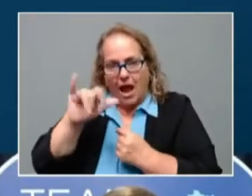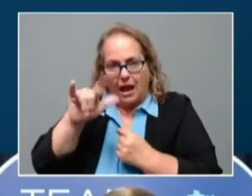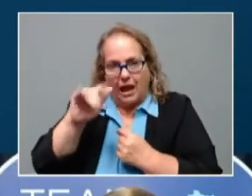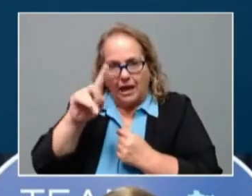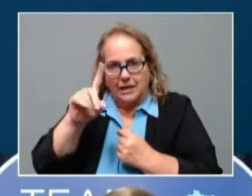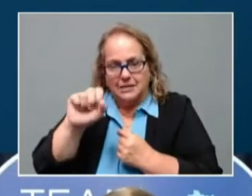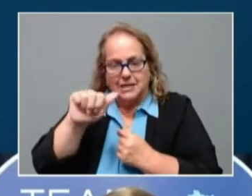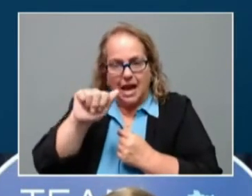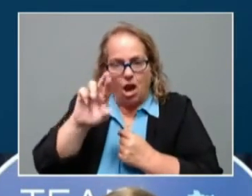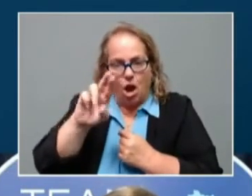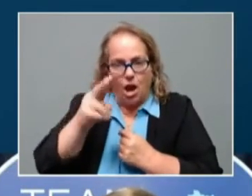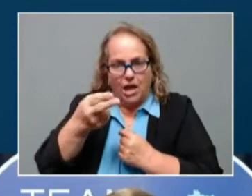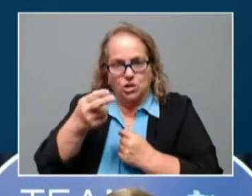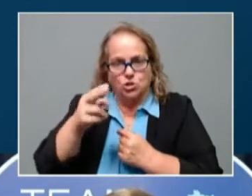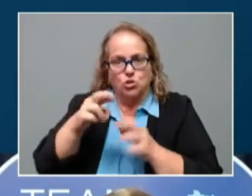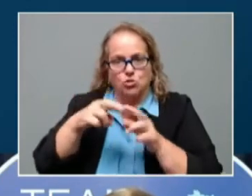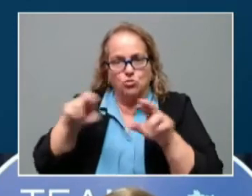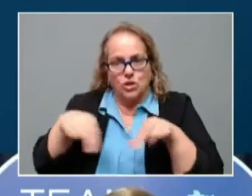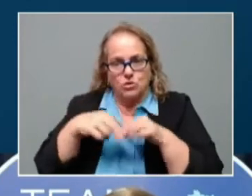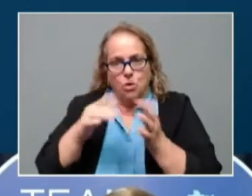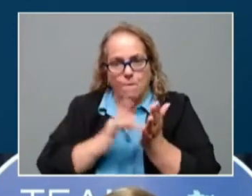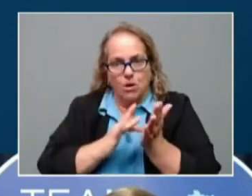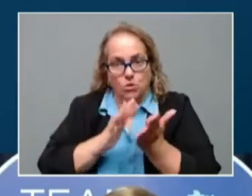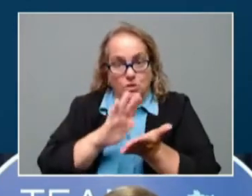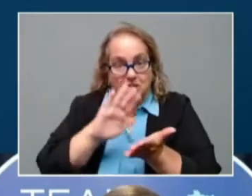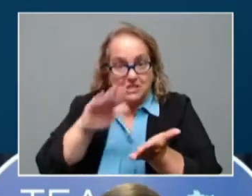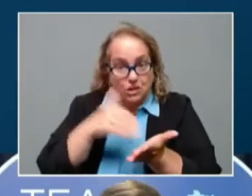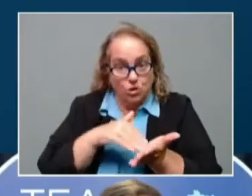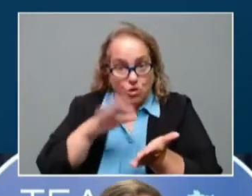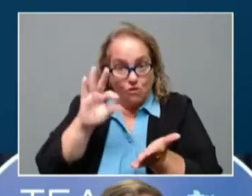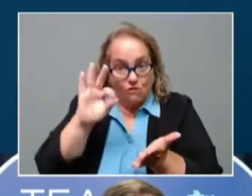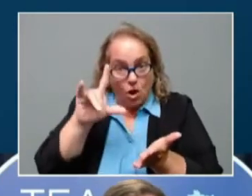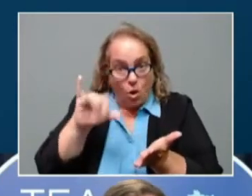and Floyd county and the primary care centers of Eastern Kentucky on